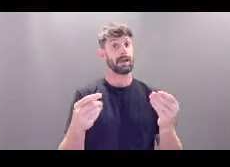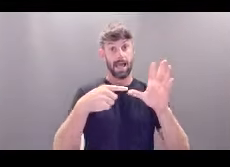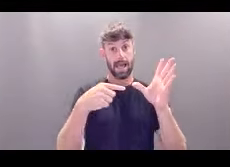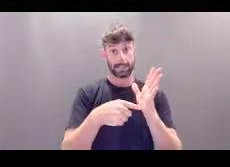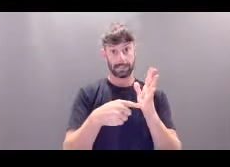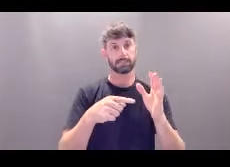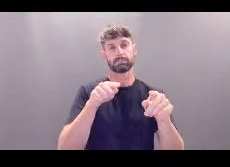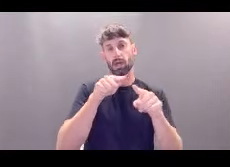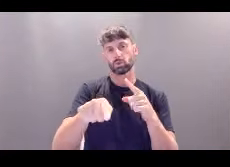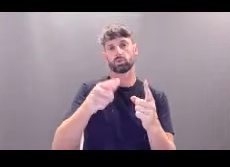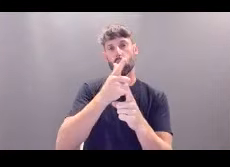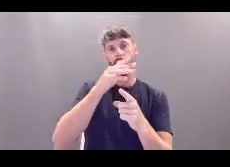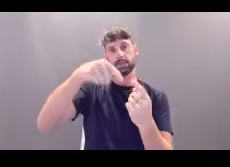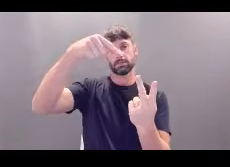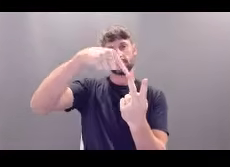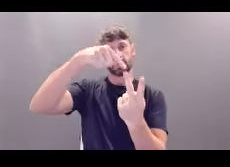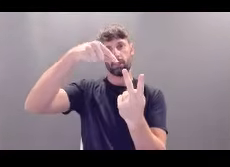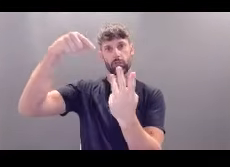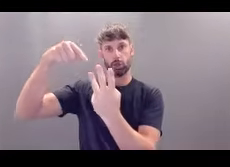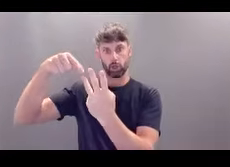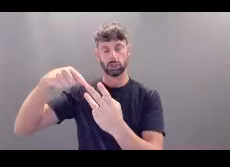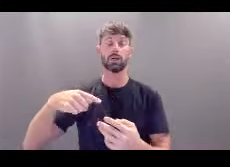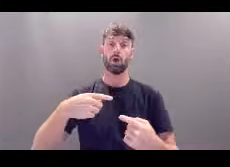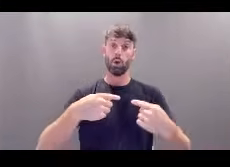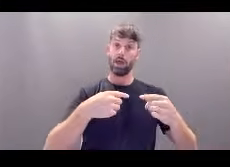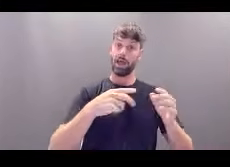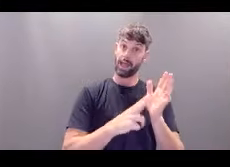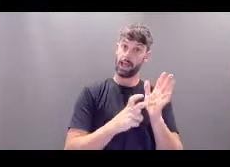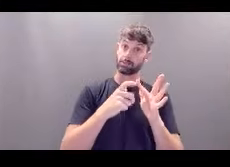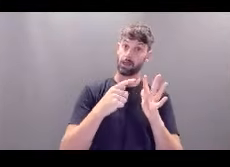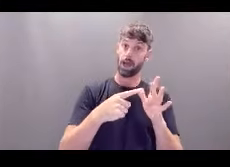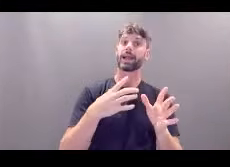the NDIA requires evidence to decide if the proposed